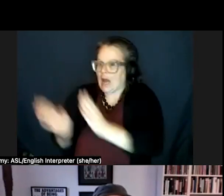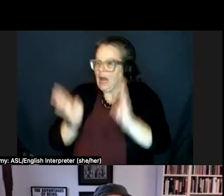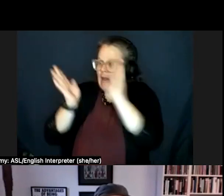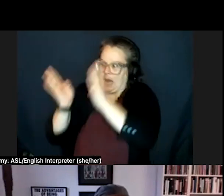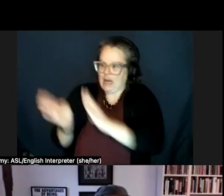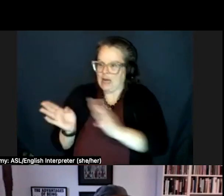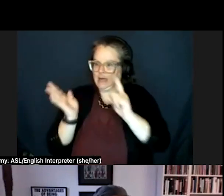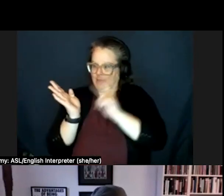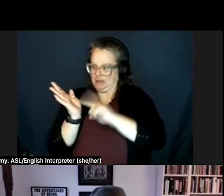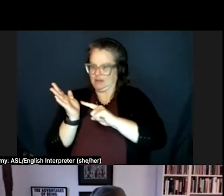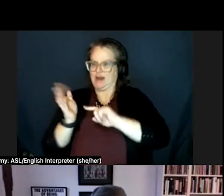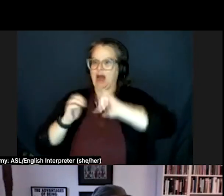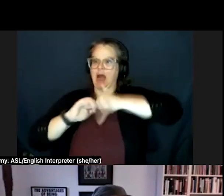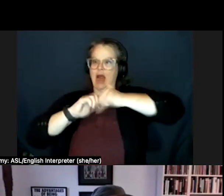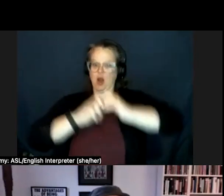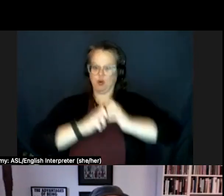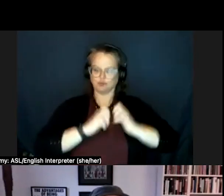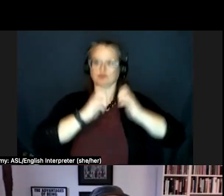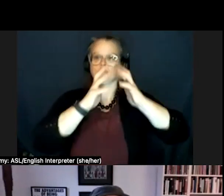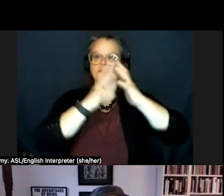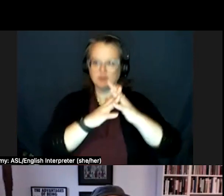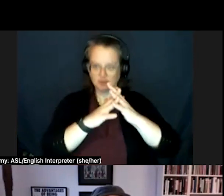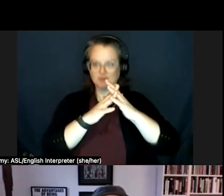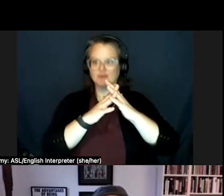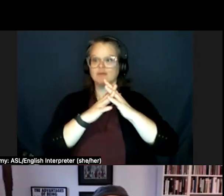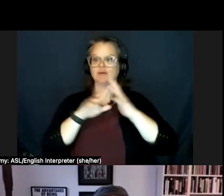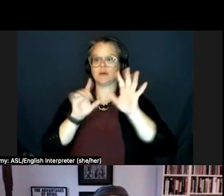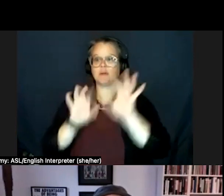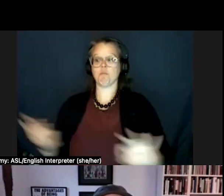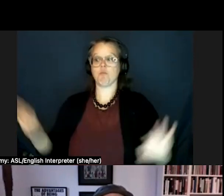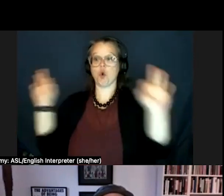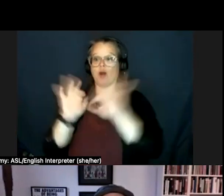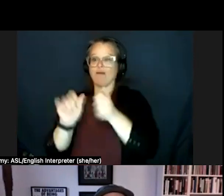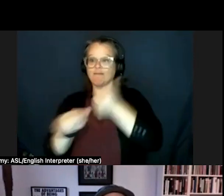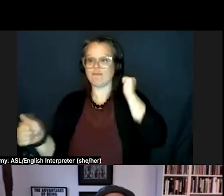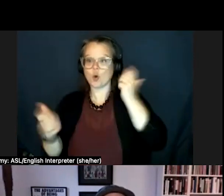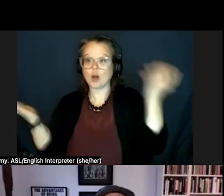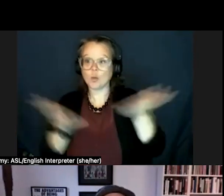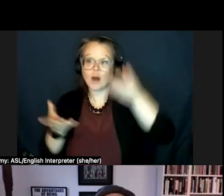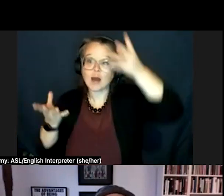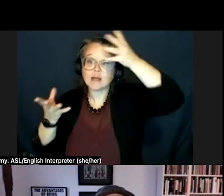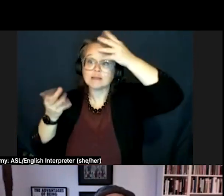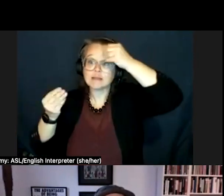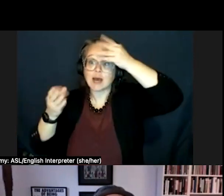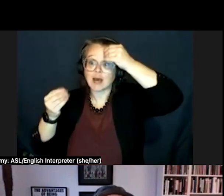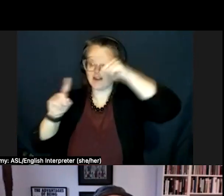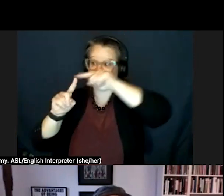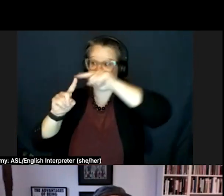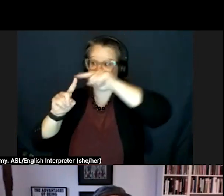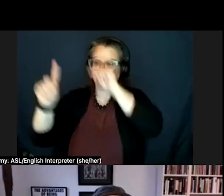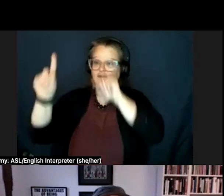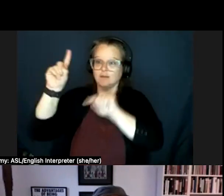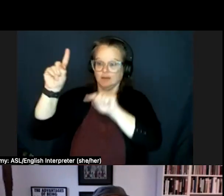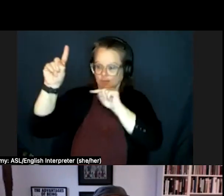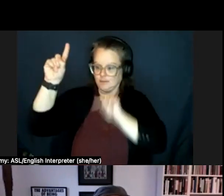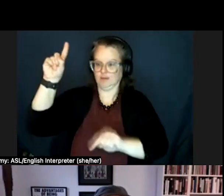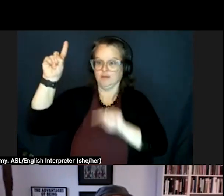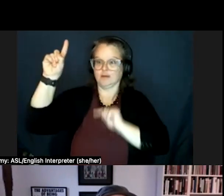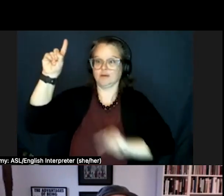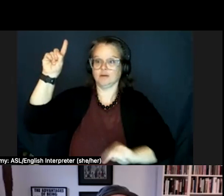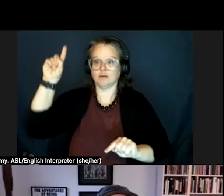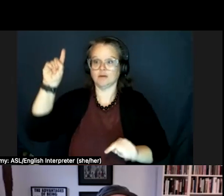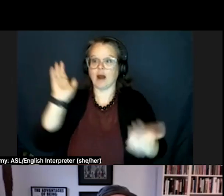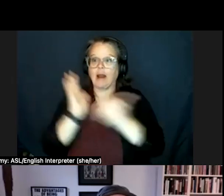which seems like a problem we've all run into. And to give us all access to more information,